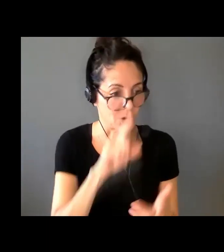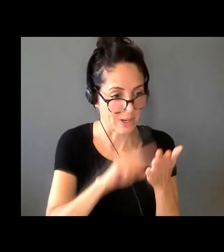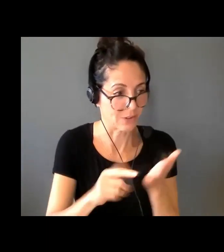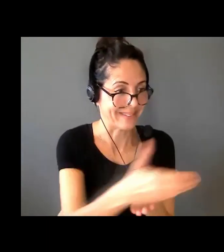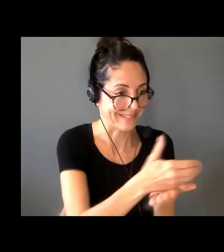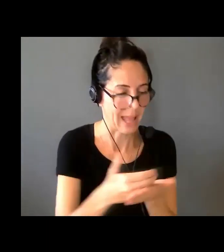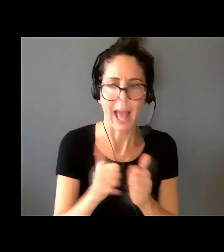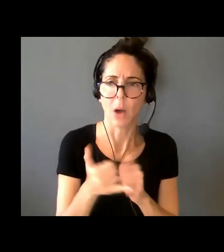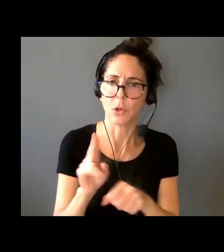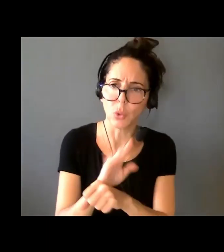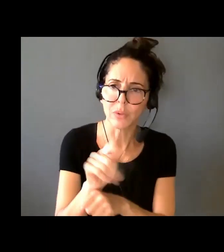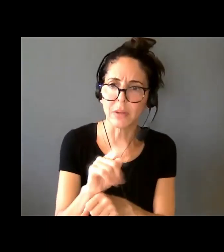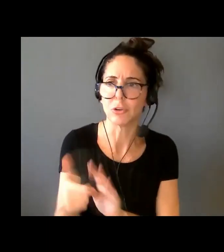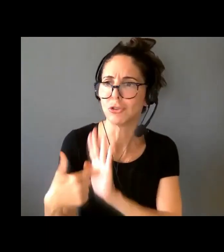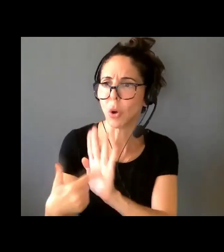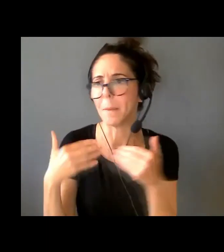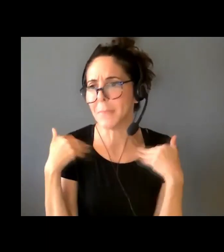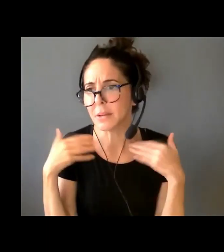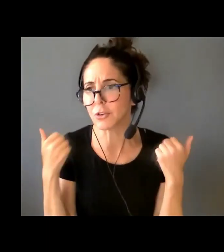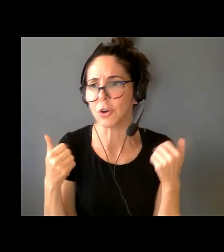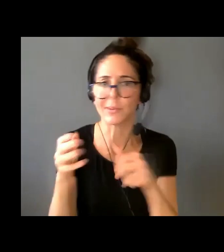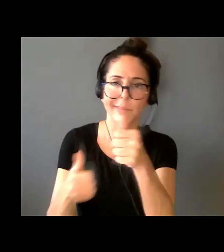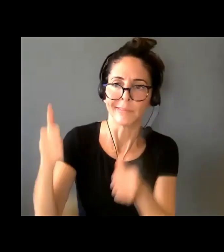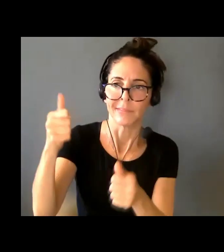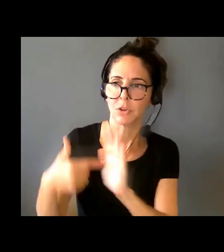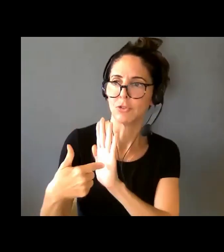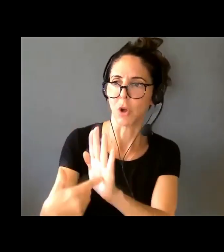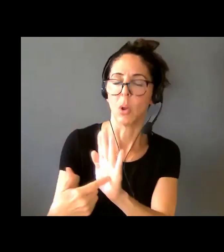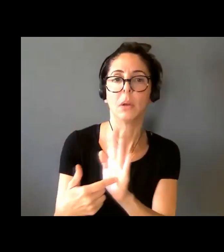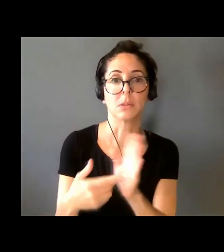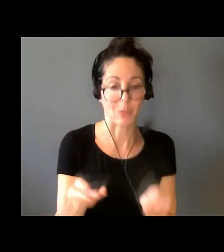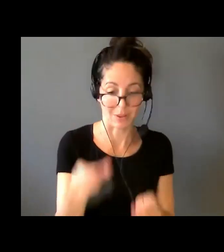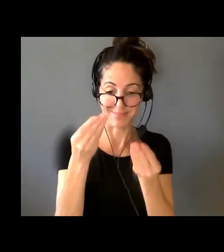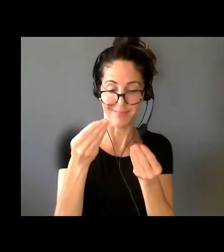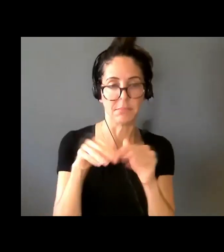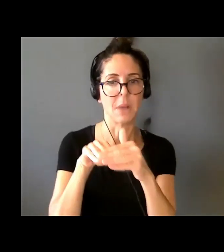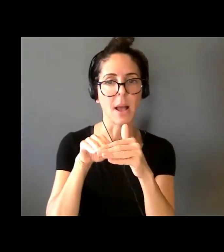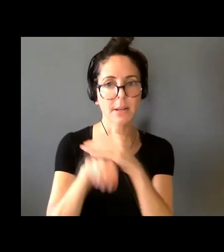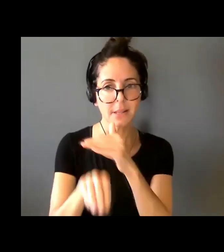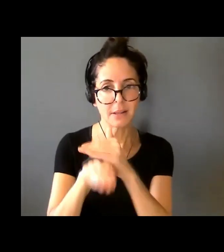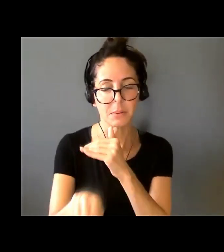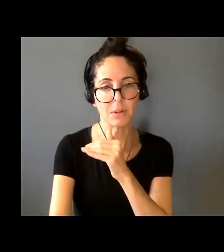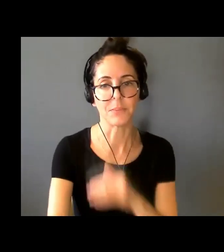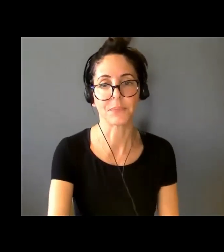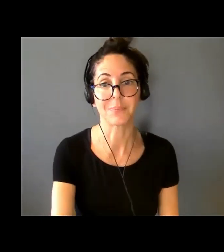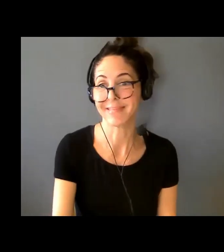with other groups or whatever. To make this accessible, and sometimes they are not accessible.